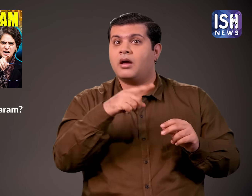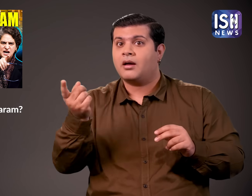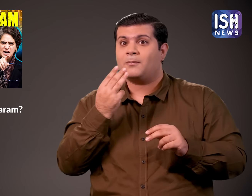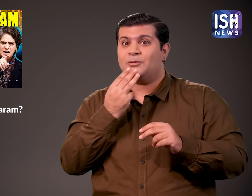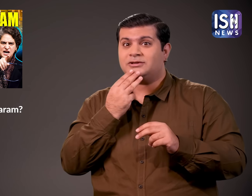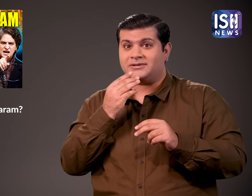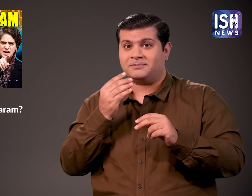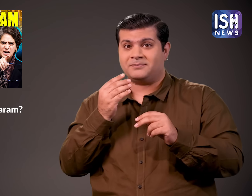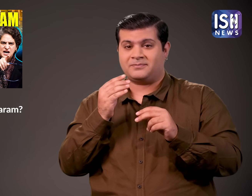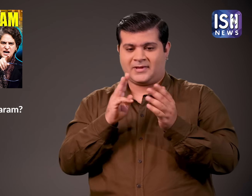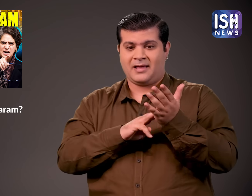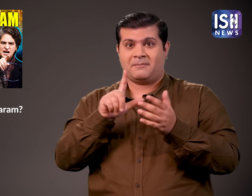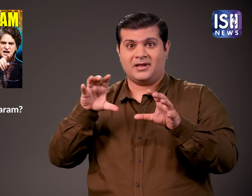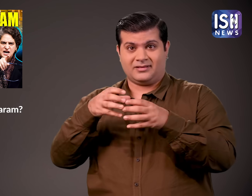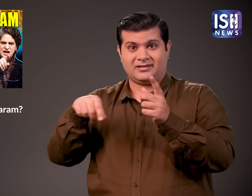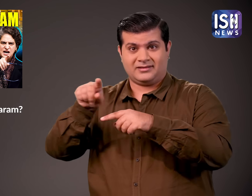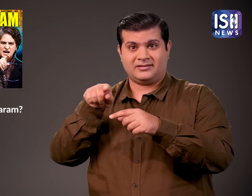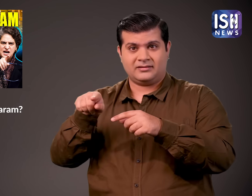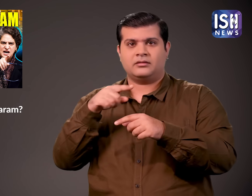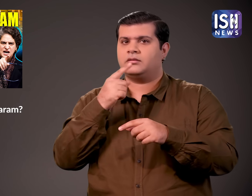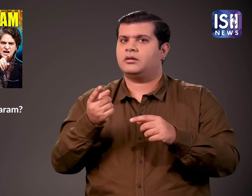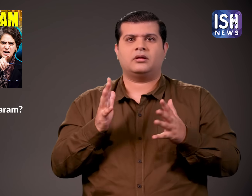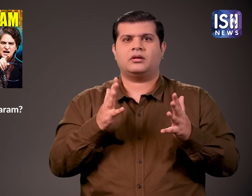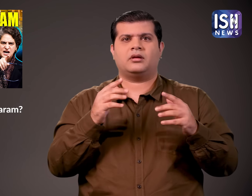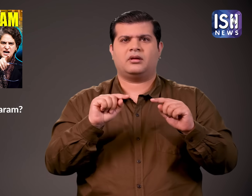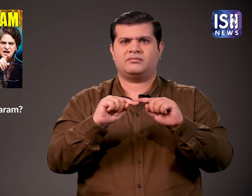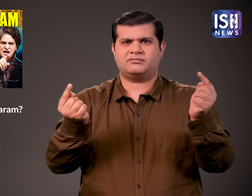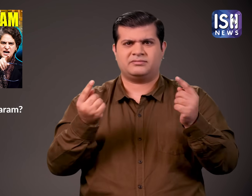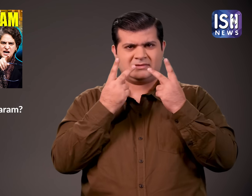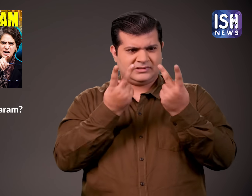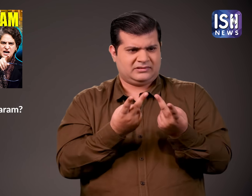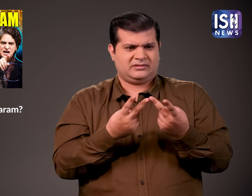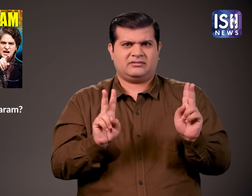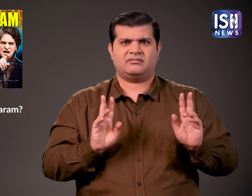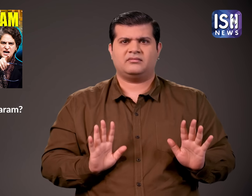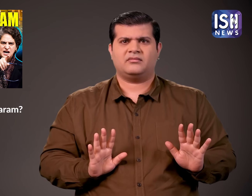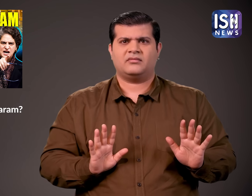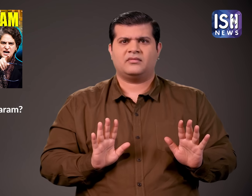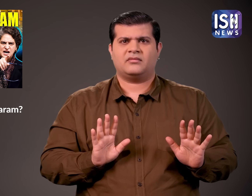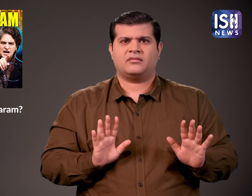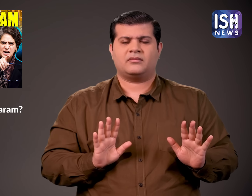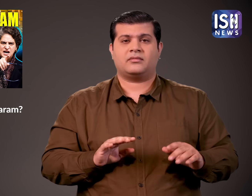which showed the difference between the Muslim League and Congress.